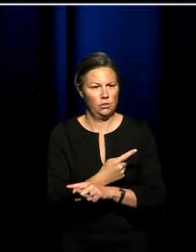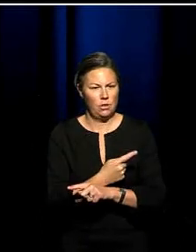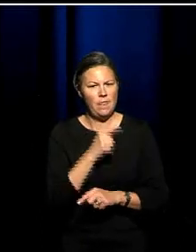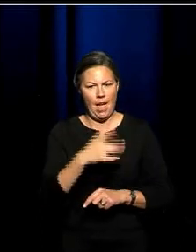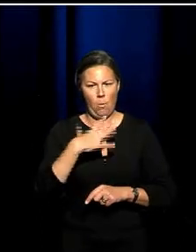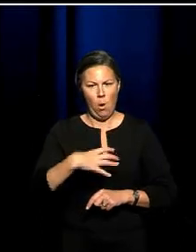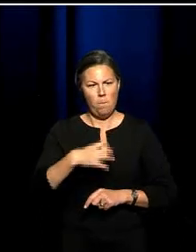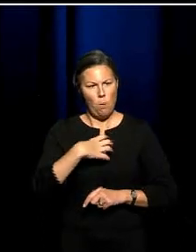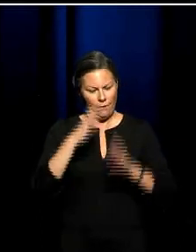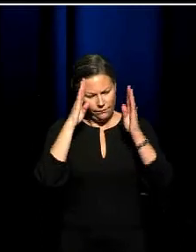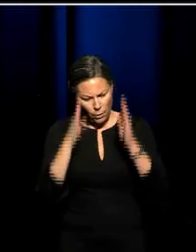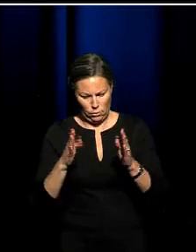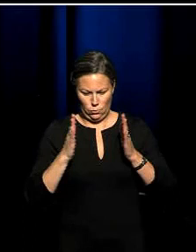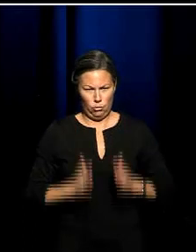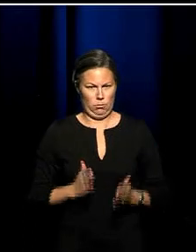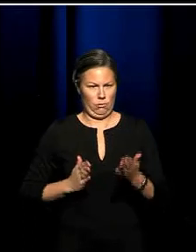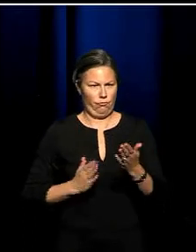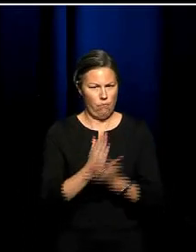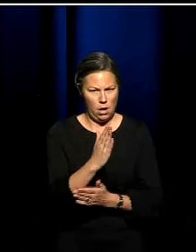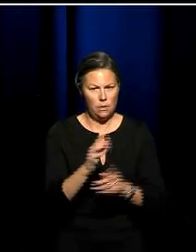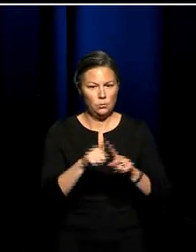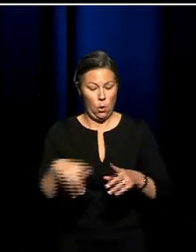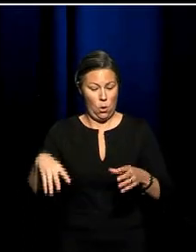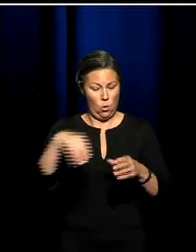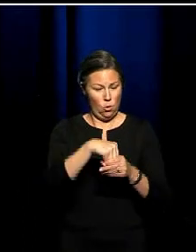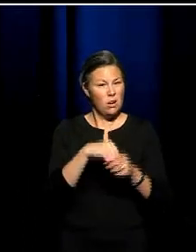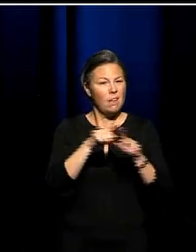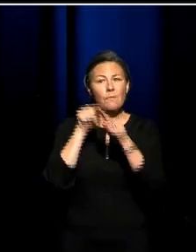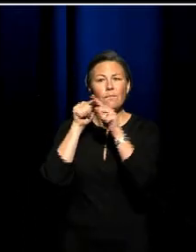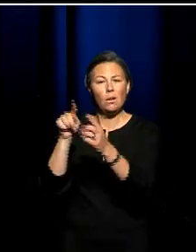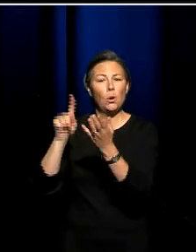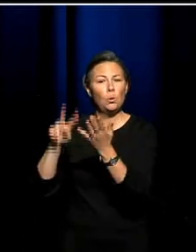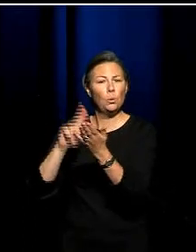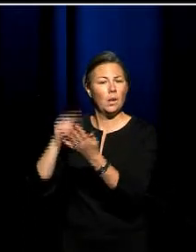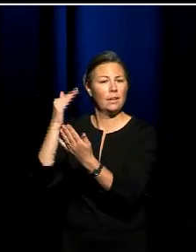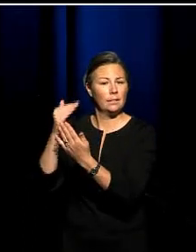and principles of inclusion expressed in the UN Convention and indeed in domestic